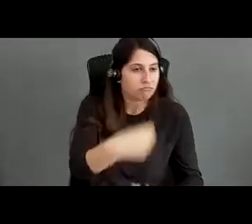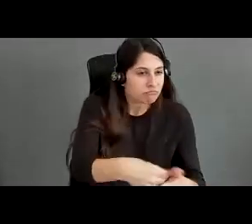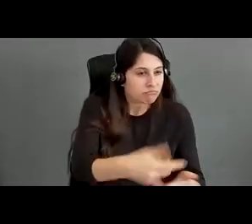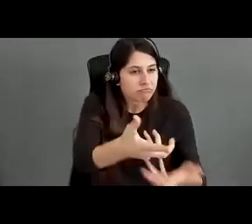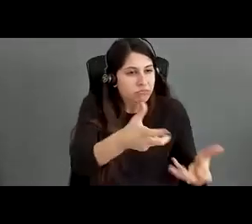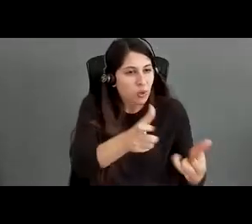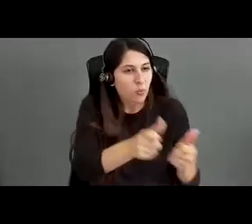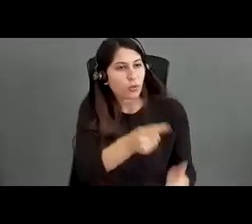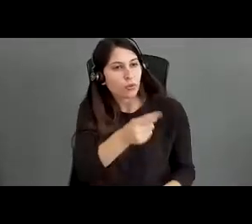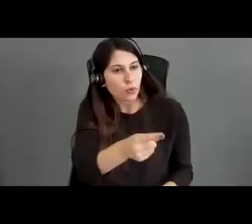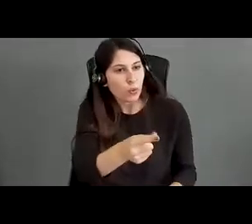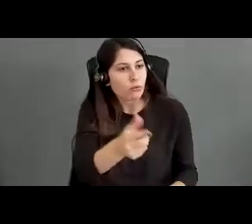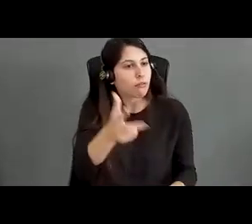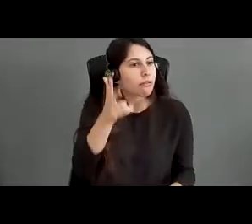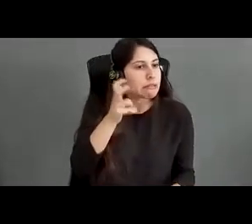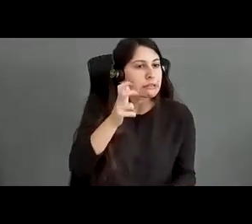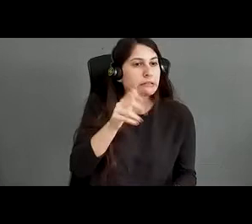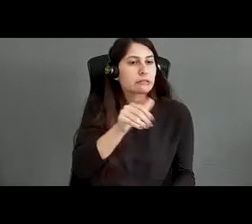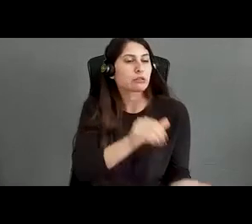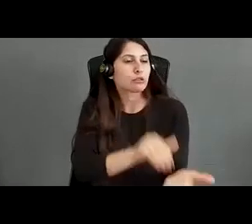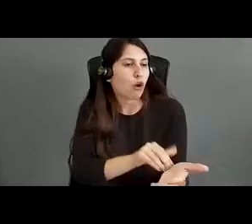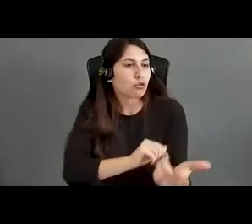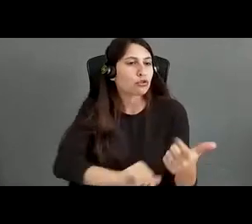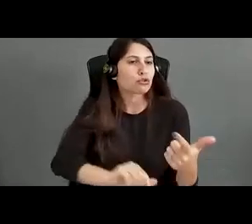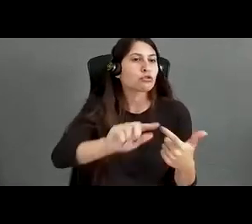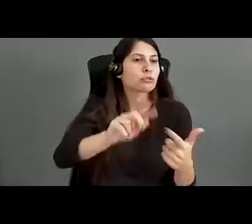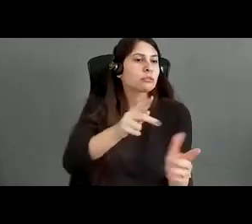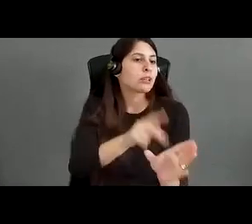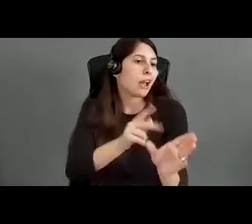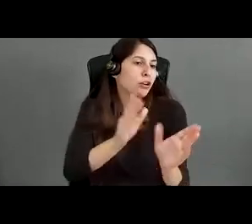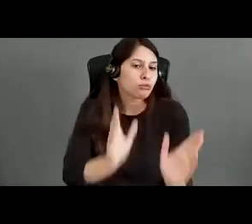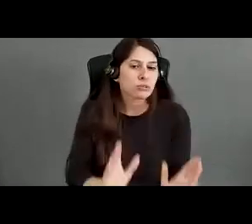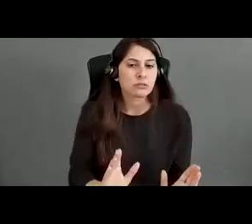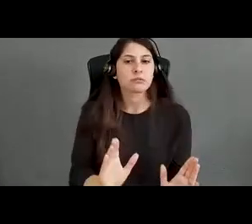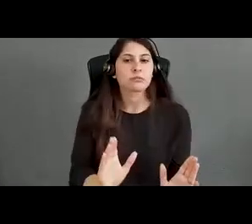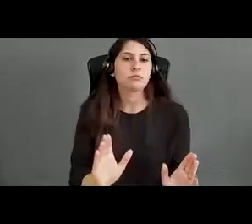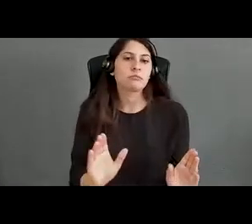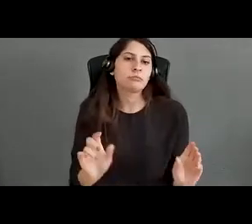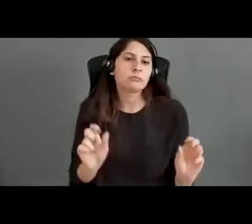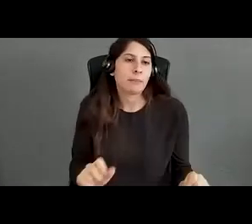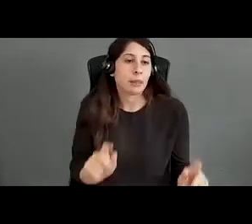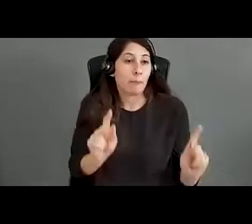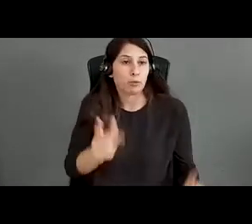whether it's the clinician, whether it's the psychiatrist. It can be the person at the front desk.